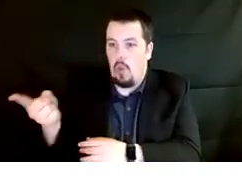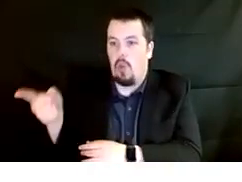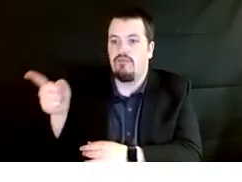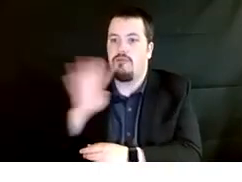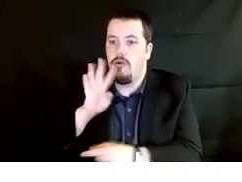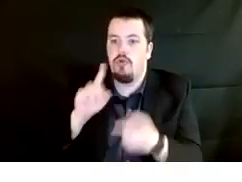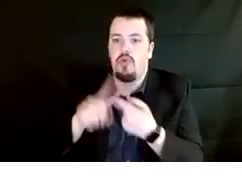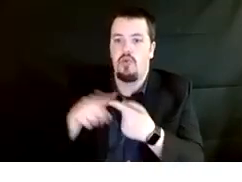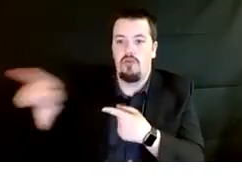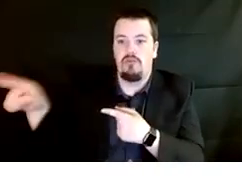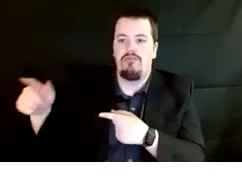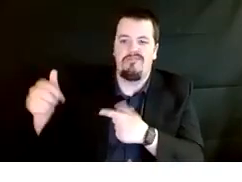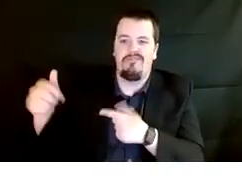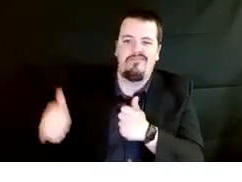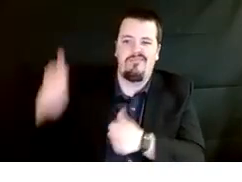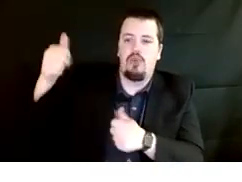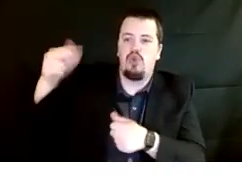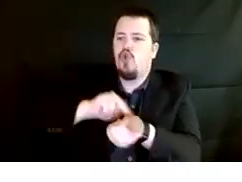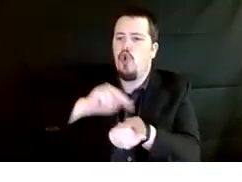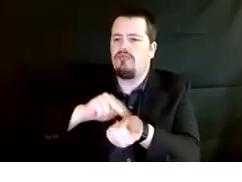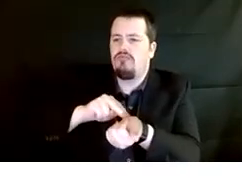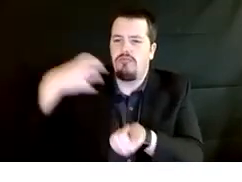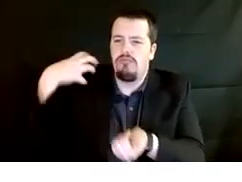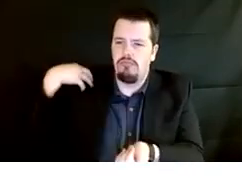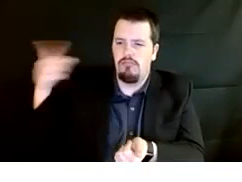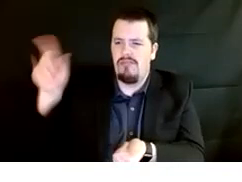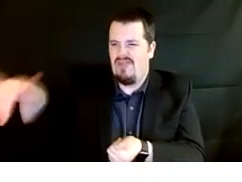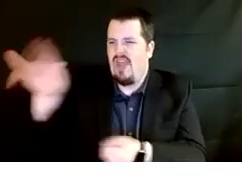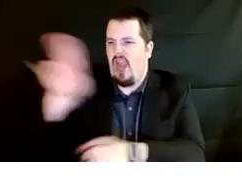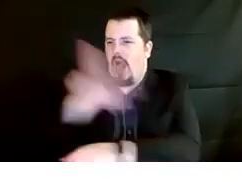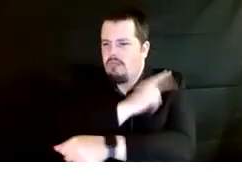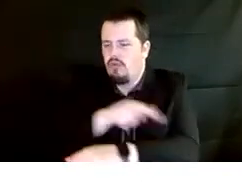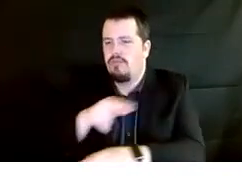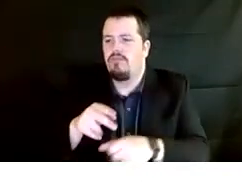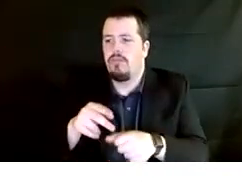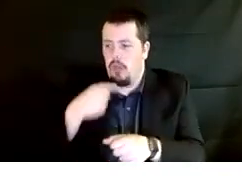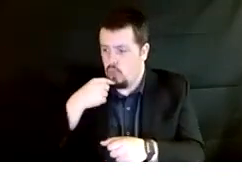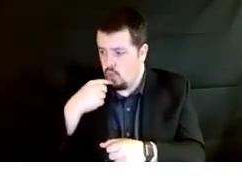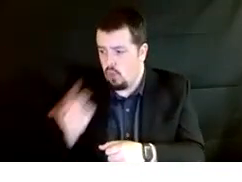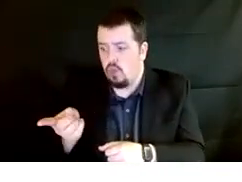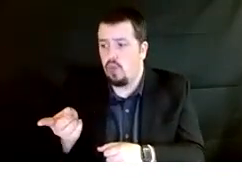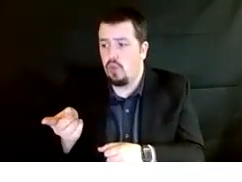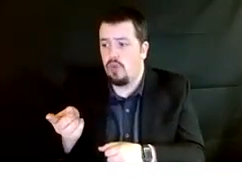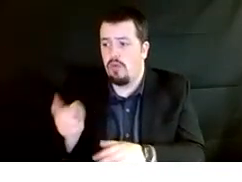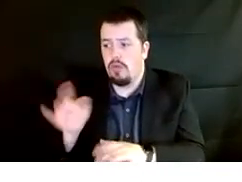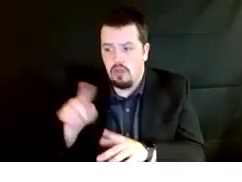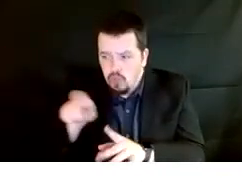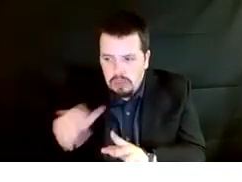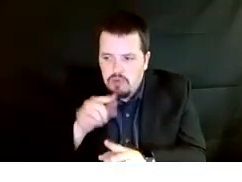their chief nursing officer um at the hospital that she would take her son to and I said you know I got this question.. i don't really know what to tell them...what do you think?